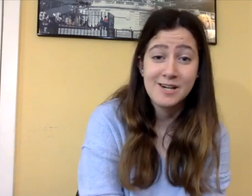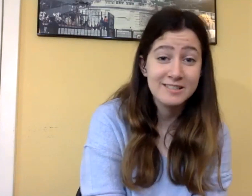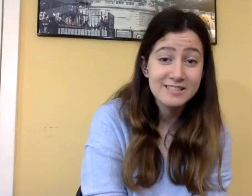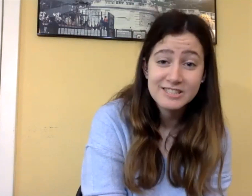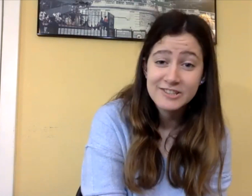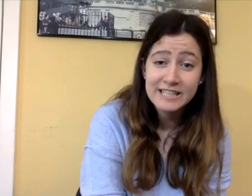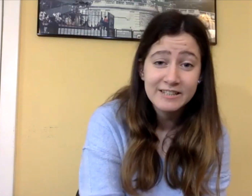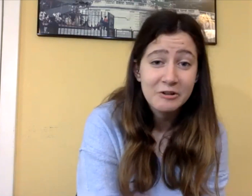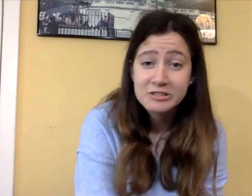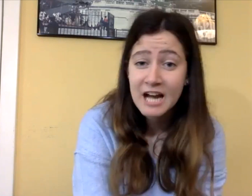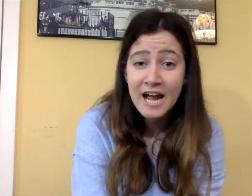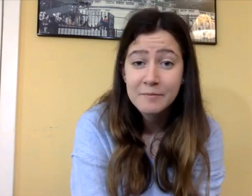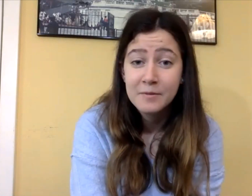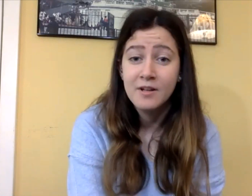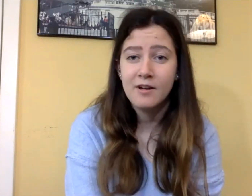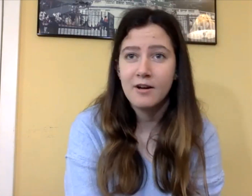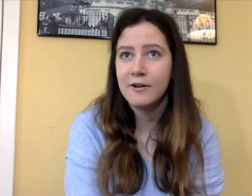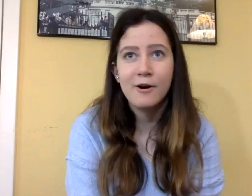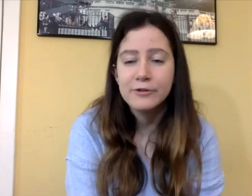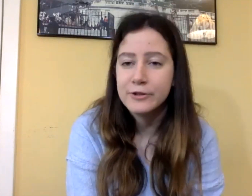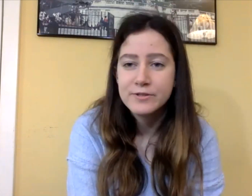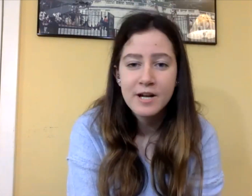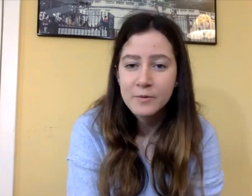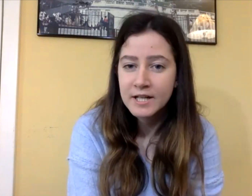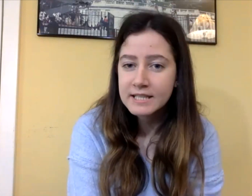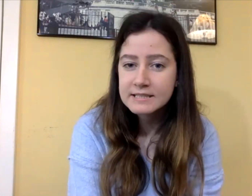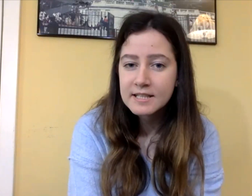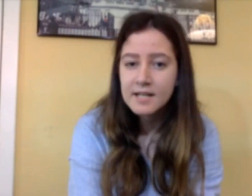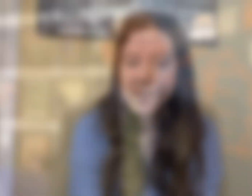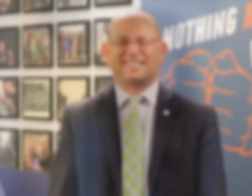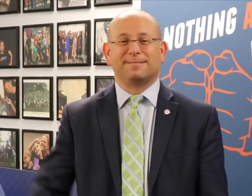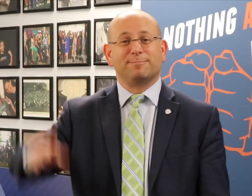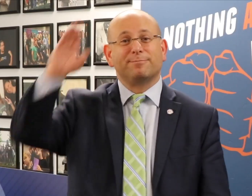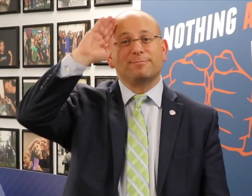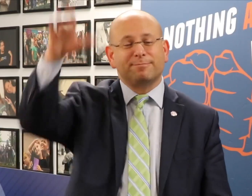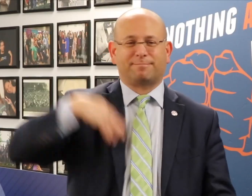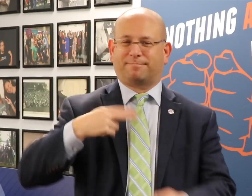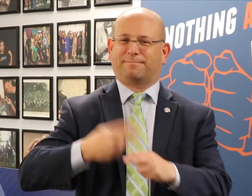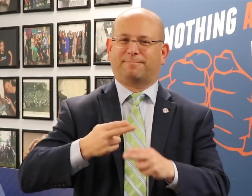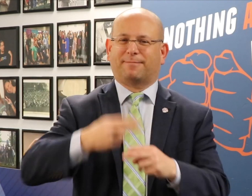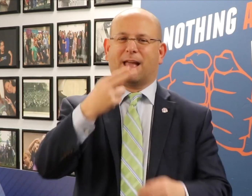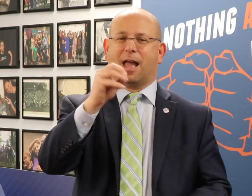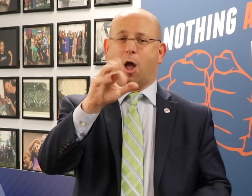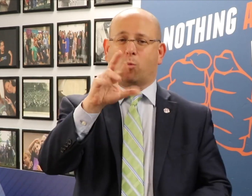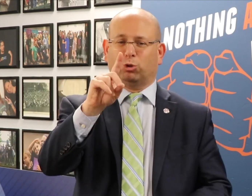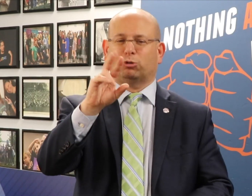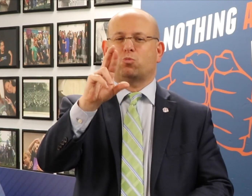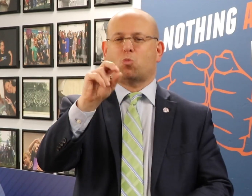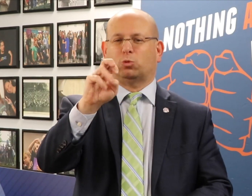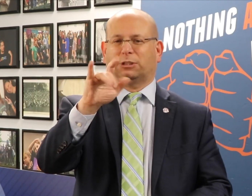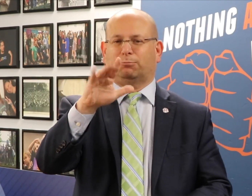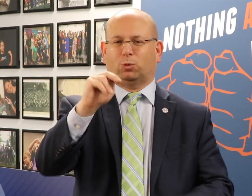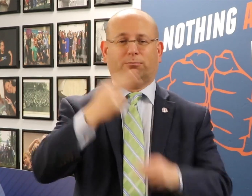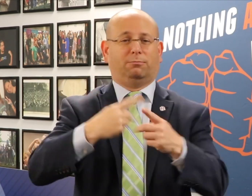on the screen the whole time on all news networks. The CEO of the National Association of the Deaf